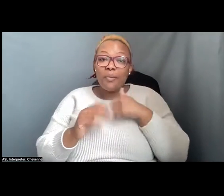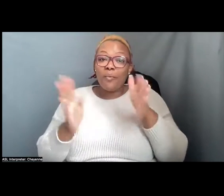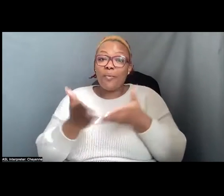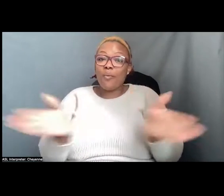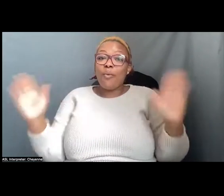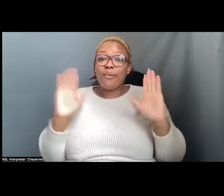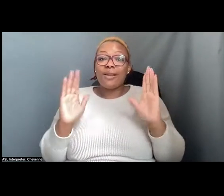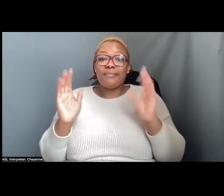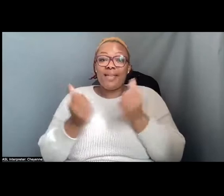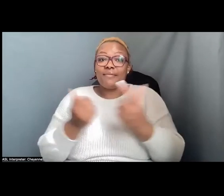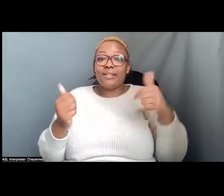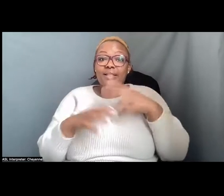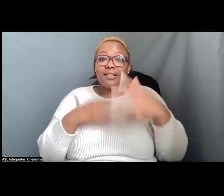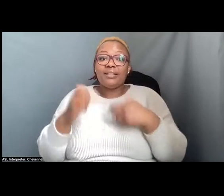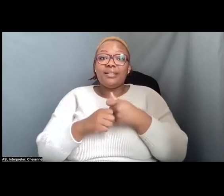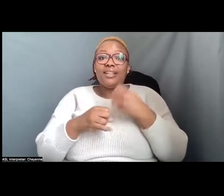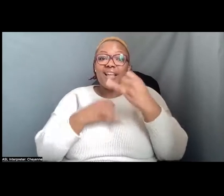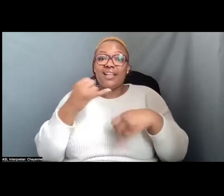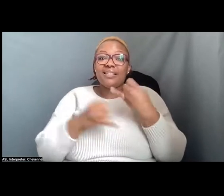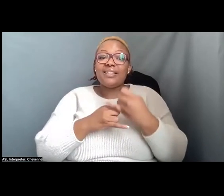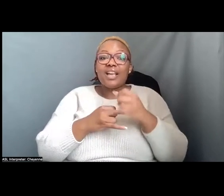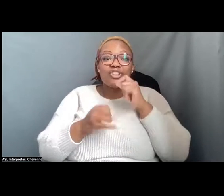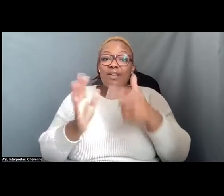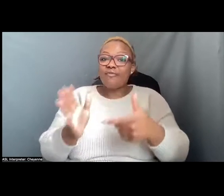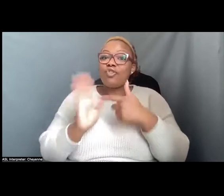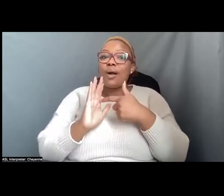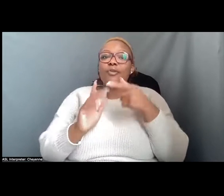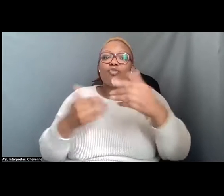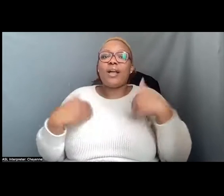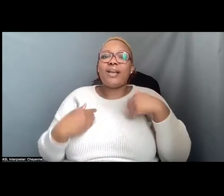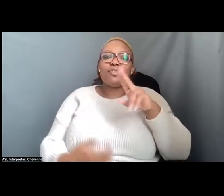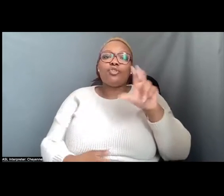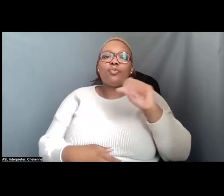internationally. Not requiring that you have a U.S.-based producer.